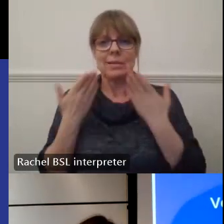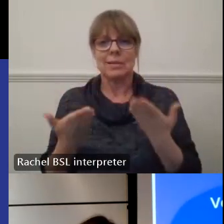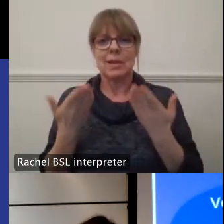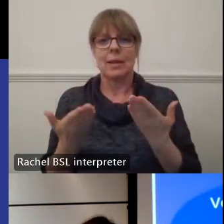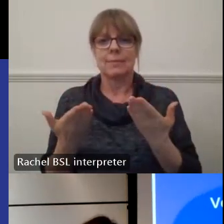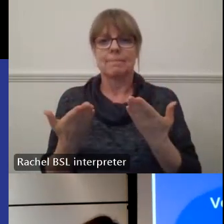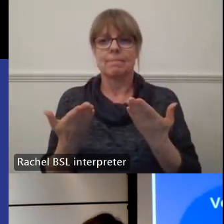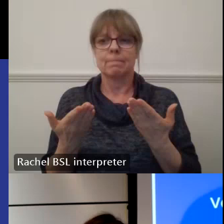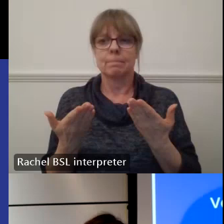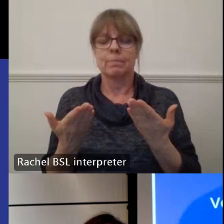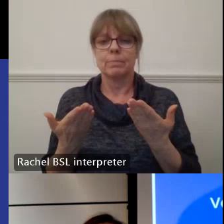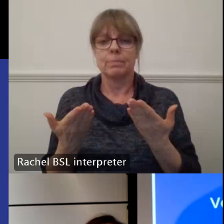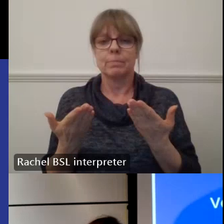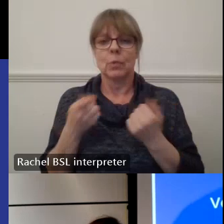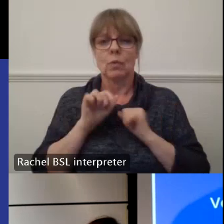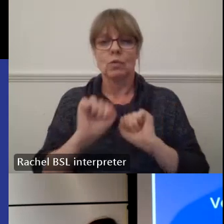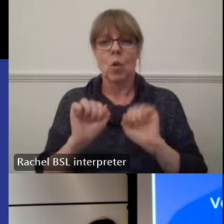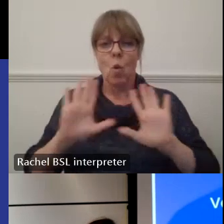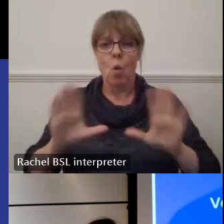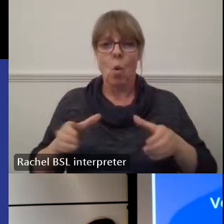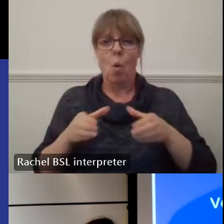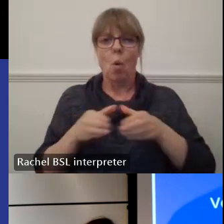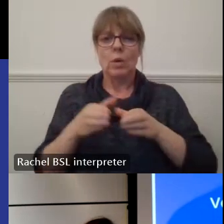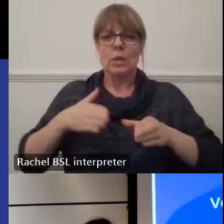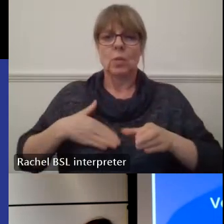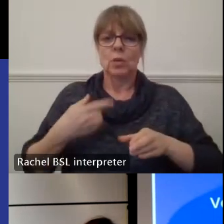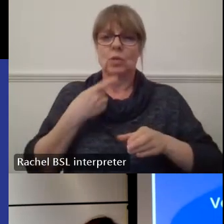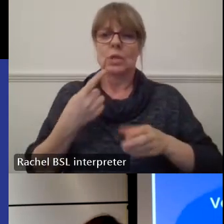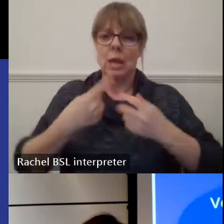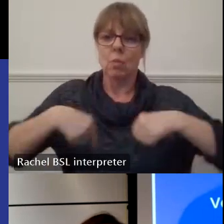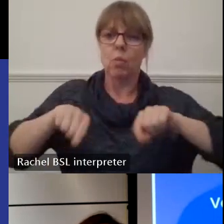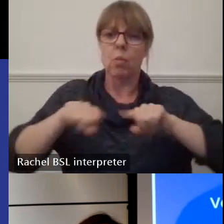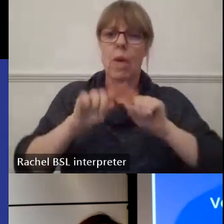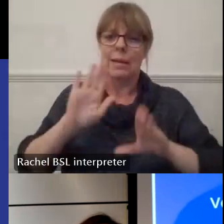actually take the time to make the change, implement the tools,